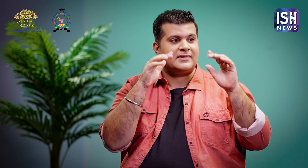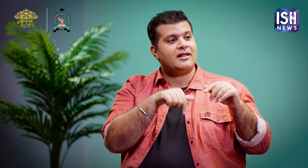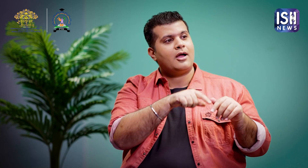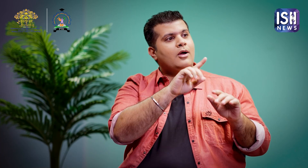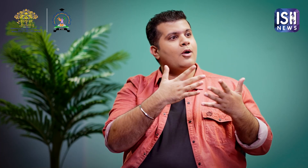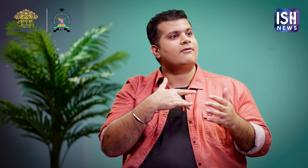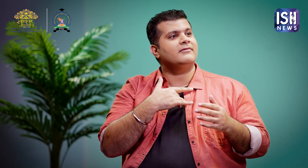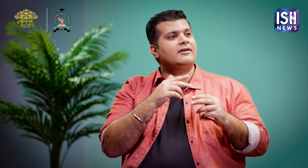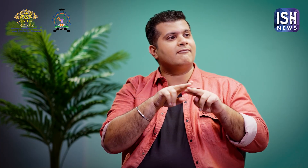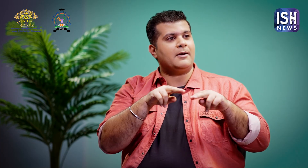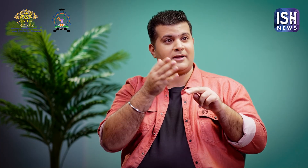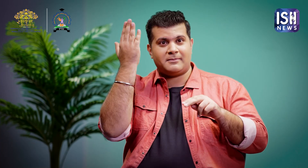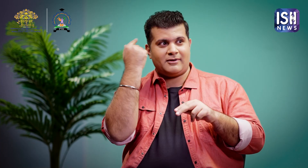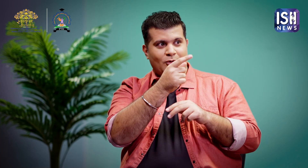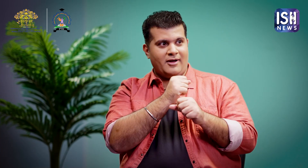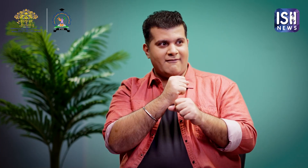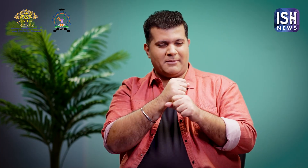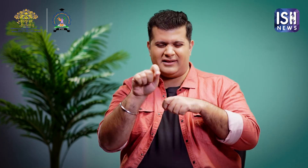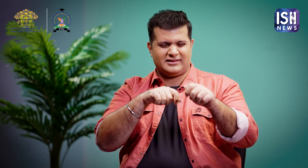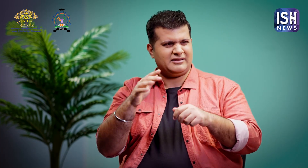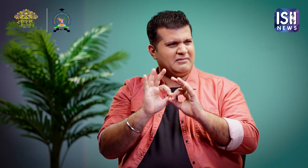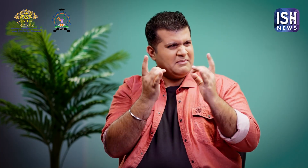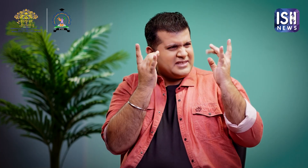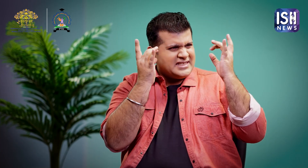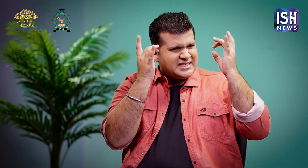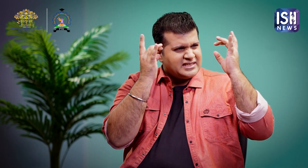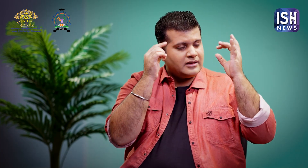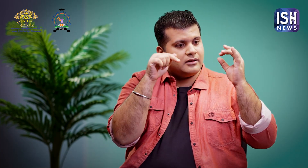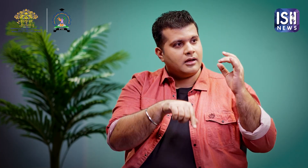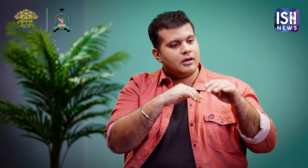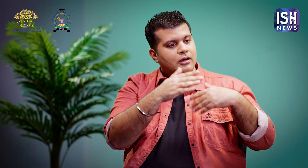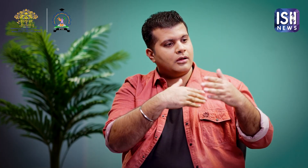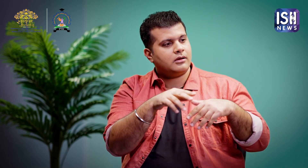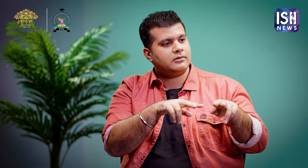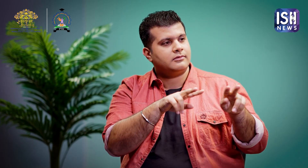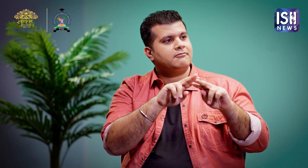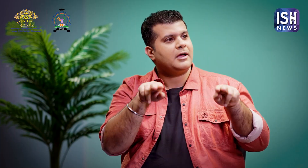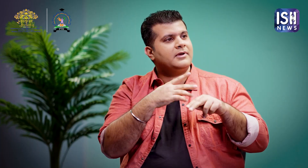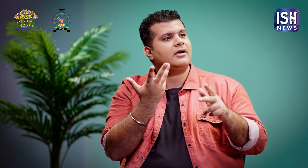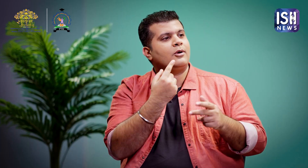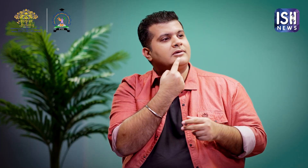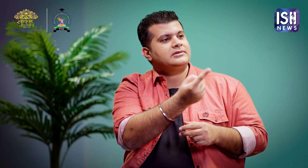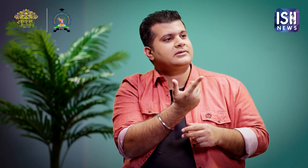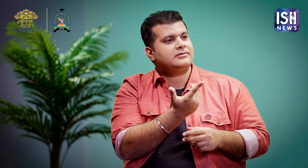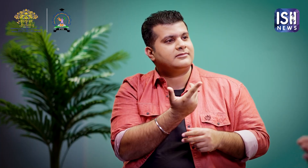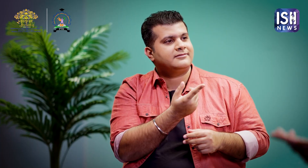How does your family react to your achievements now? Years ago, they were very upset with your decision to pursue a career in the education field. What are their thoughts now?